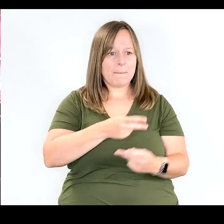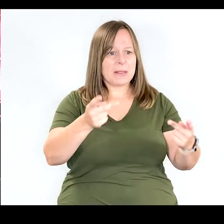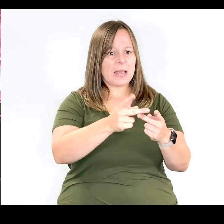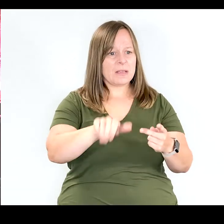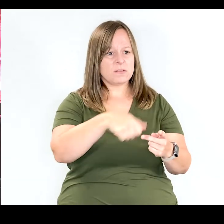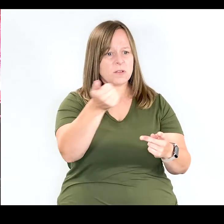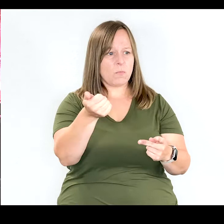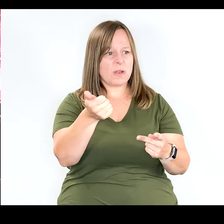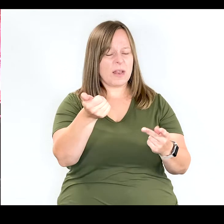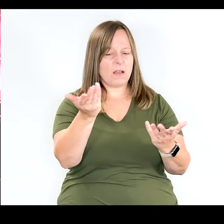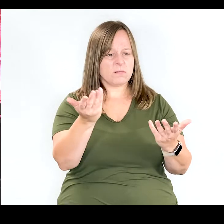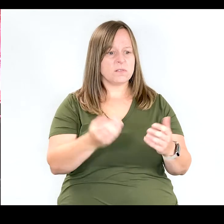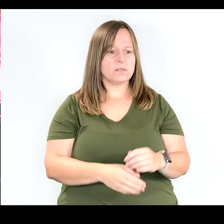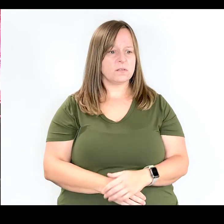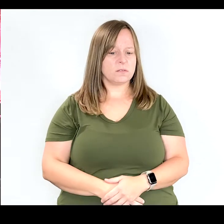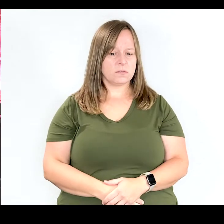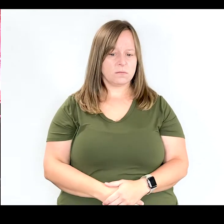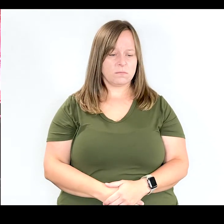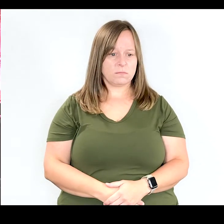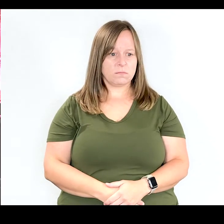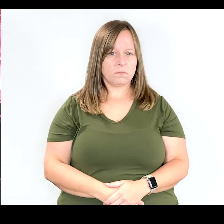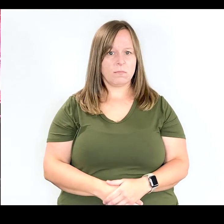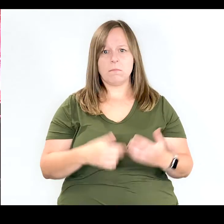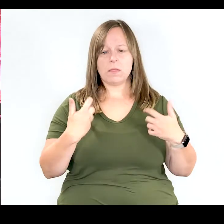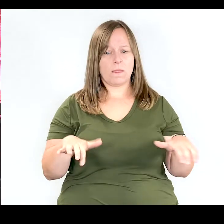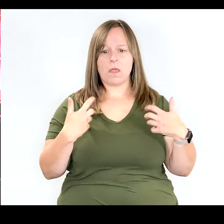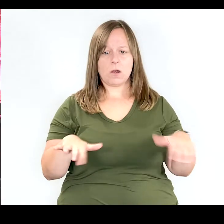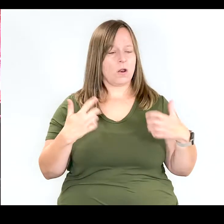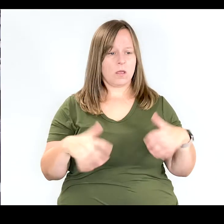So they give her seat to someone else. [SPEAKING IN HAITIAN CREOLE]